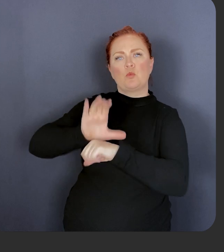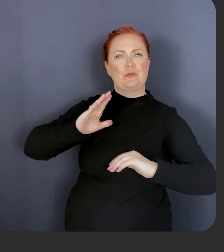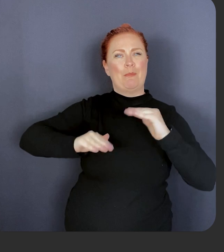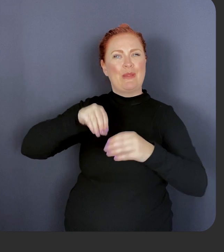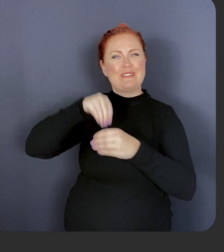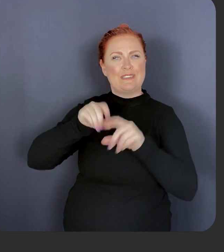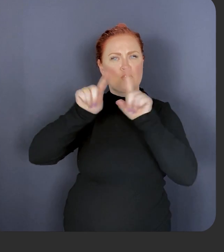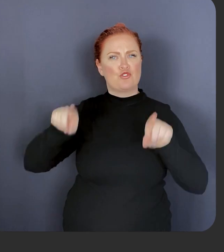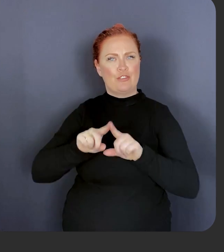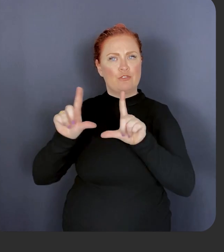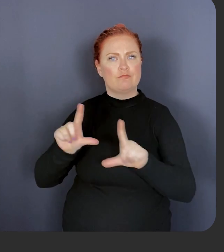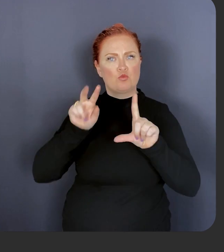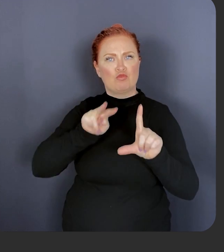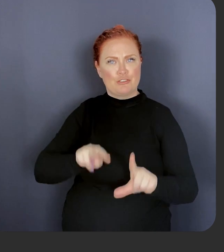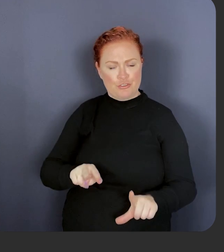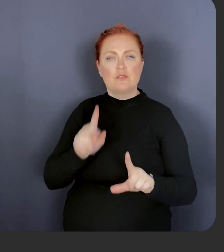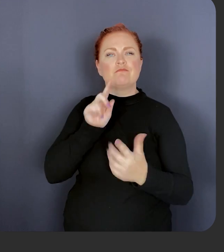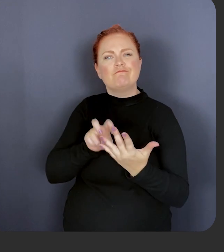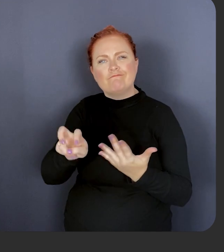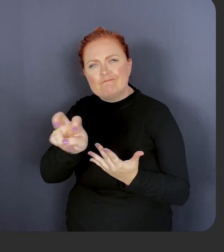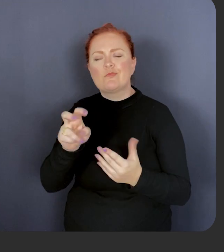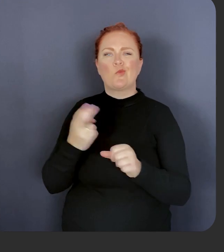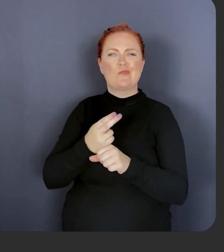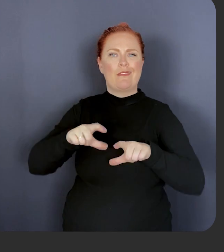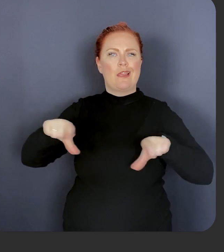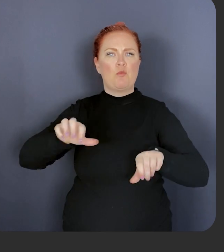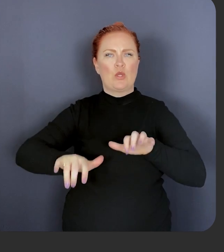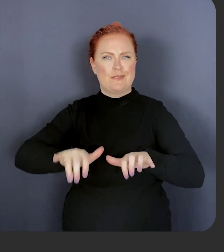built-in screen reader and navigating through the app with keyboard navigation.